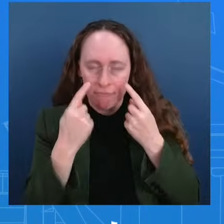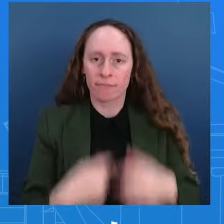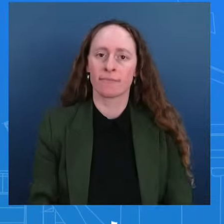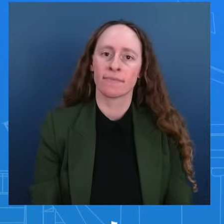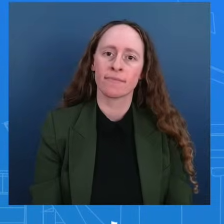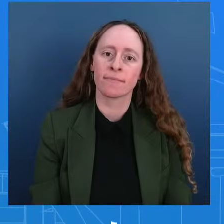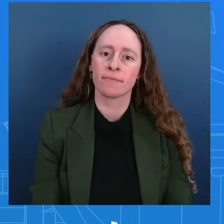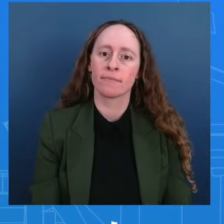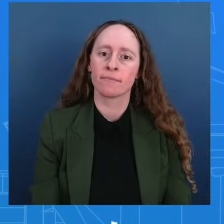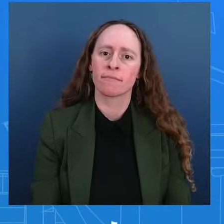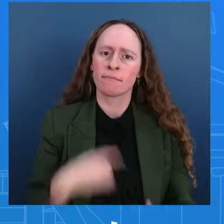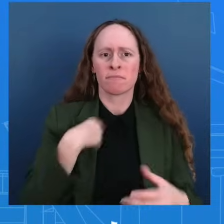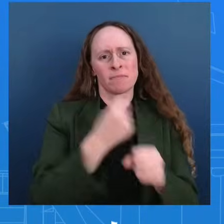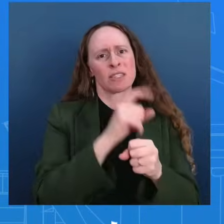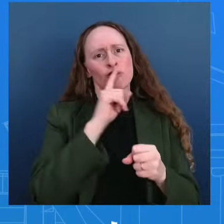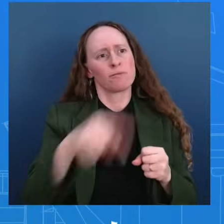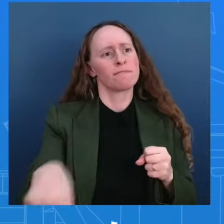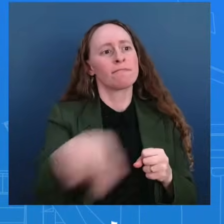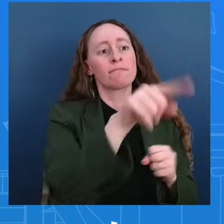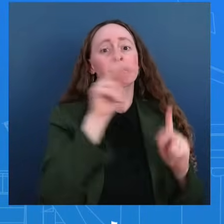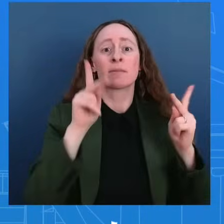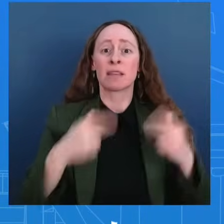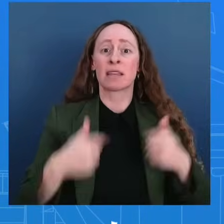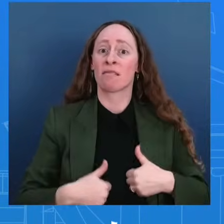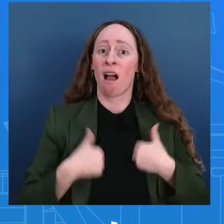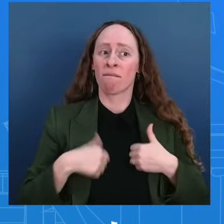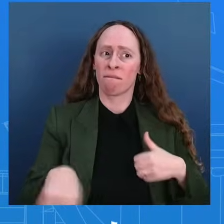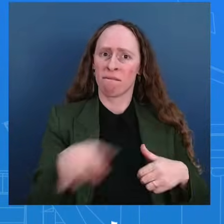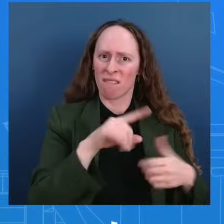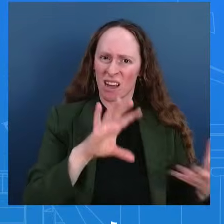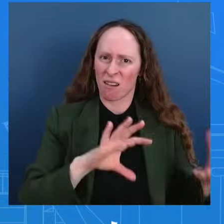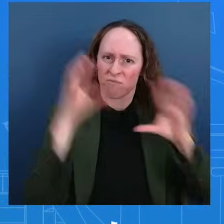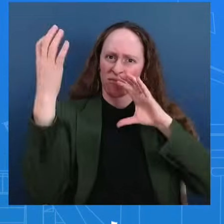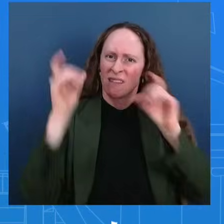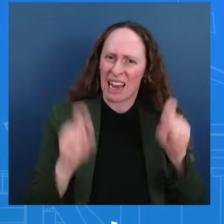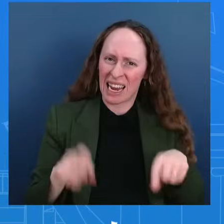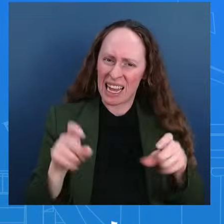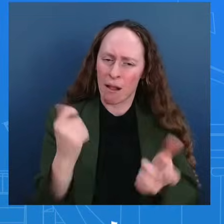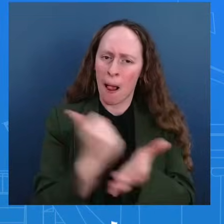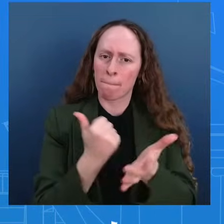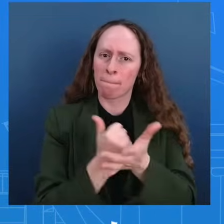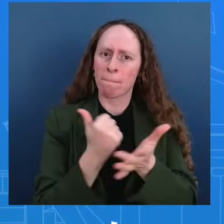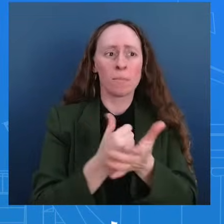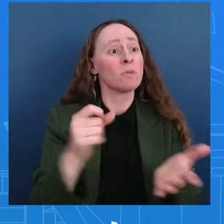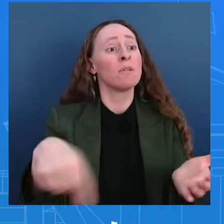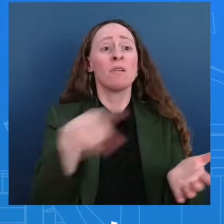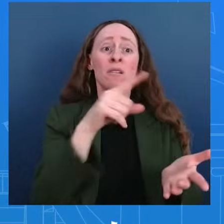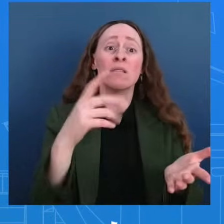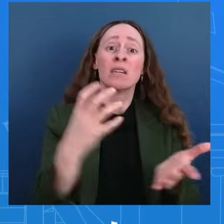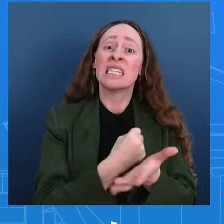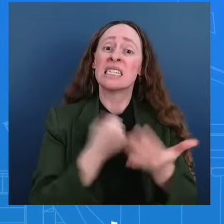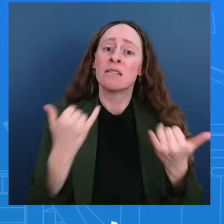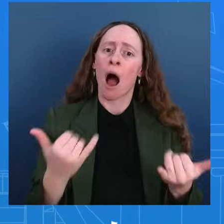who need these particular resources, they continue to apply for loans, and the SBA is going to continue to process those application.